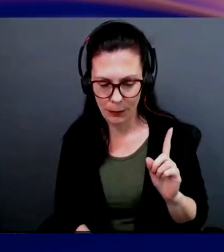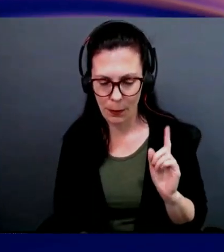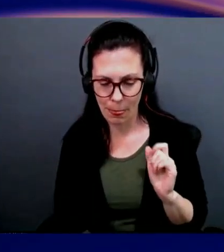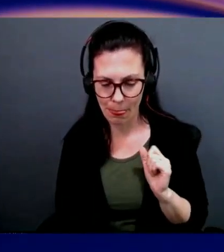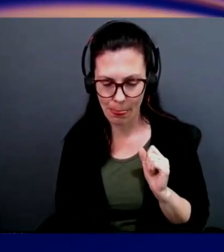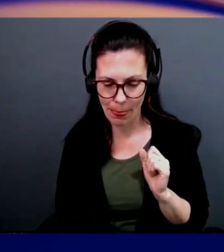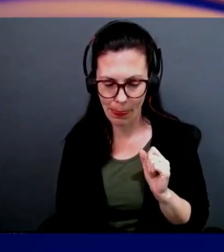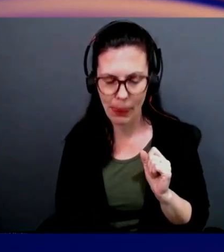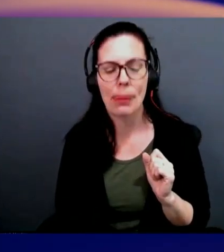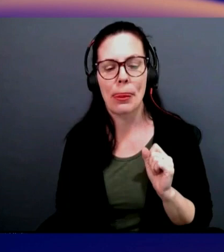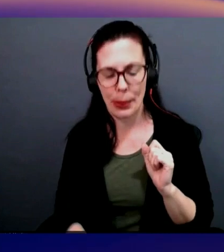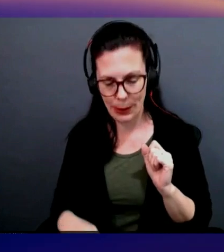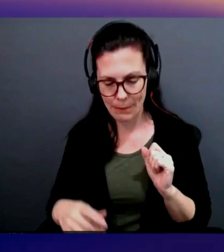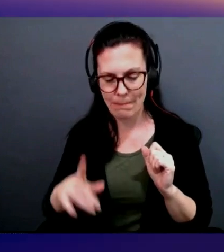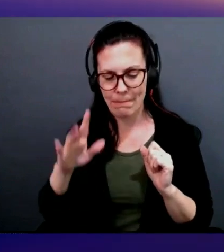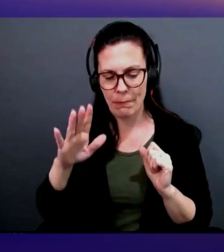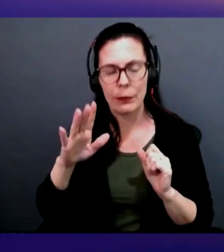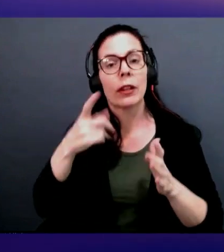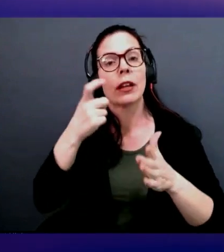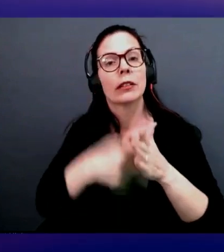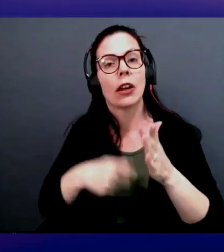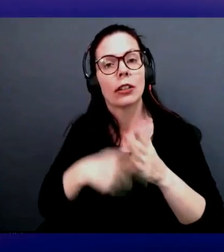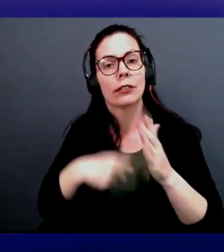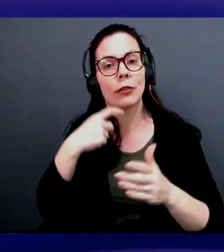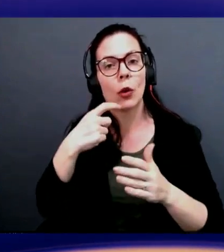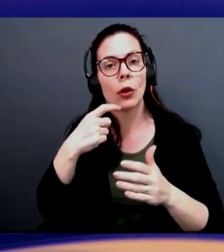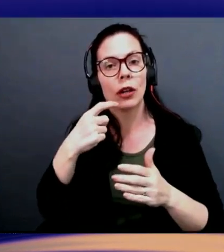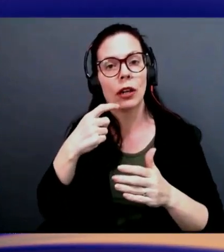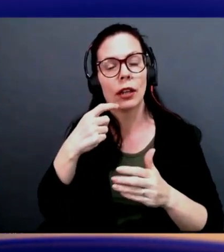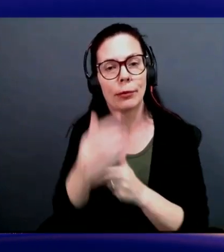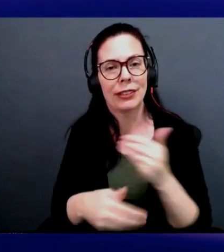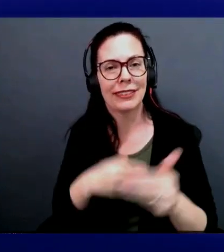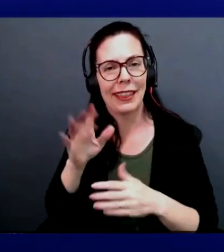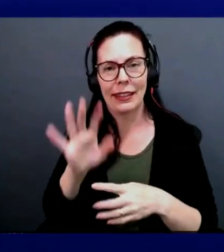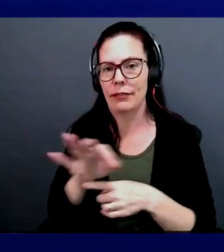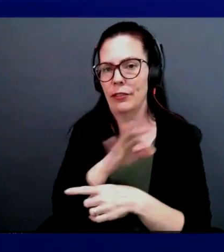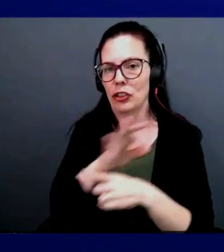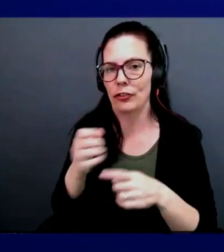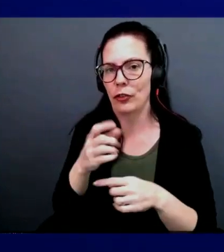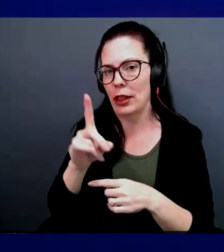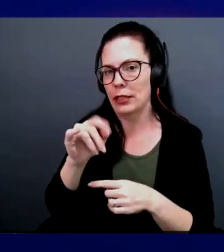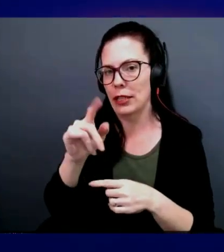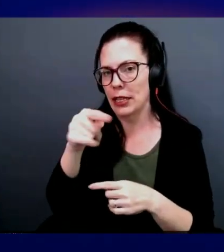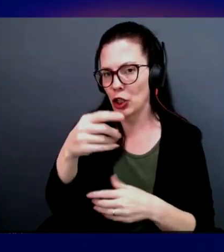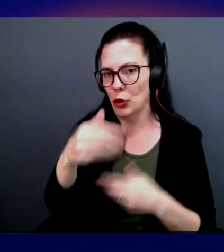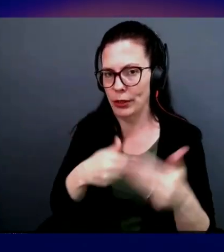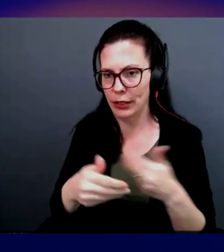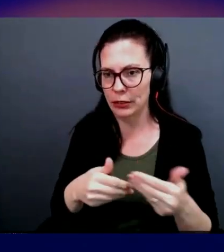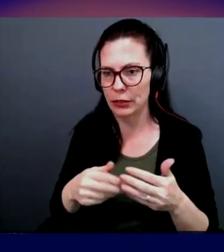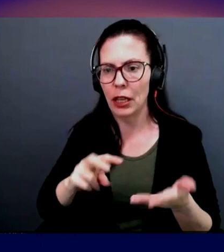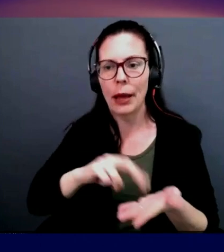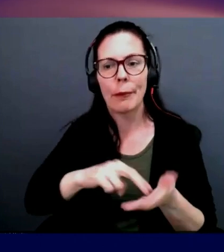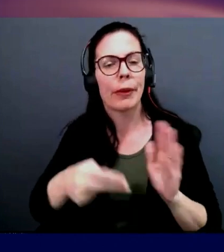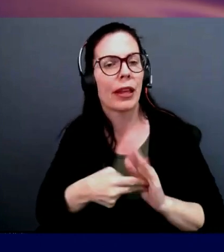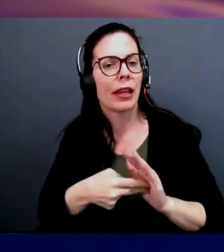The cost of the processing is actually a function of the data that you process. Which means that it's suitable for small businesses